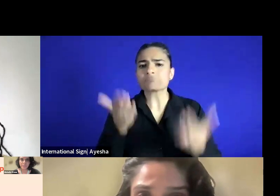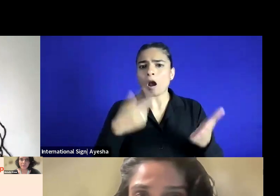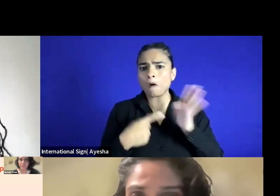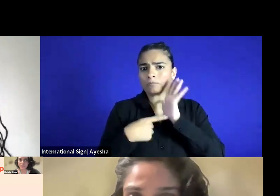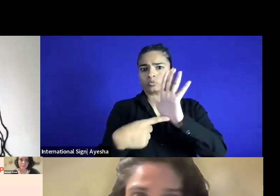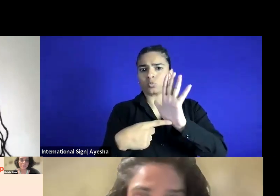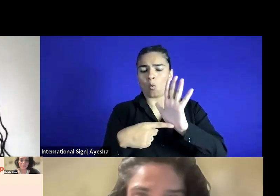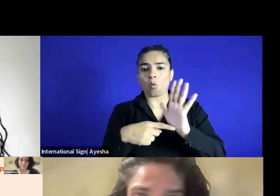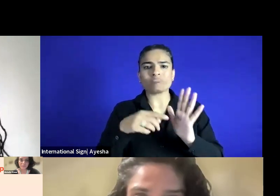Yeah, I think that would be great.